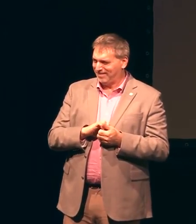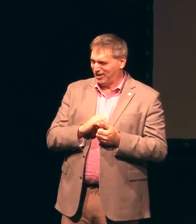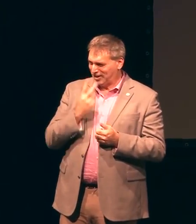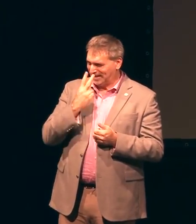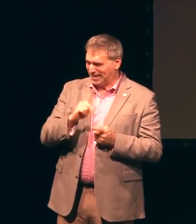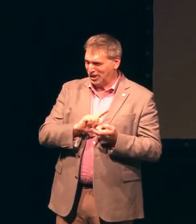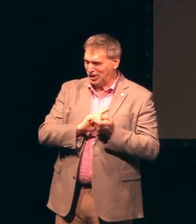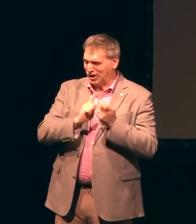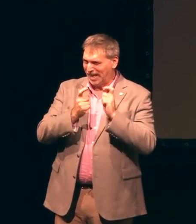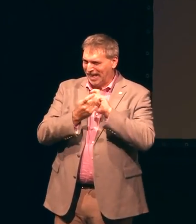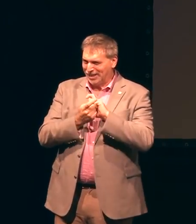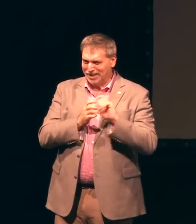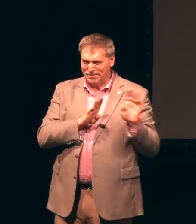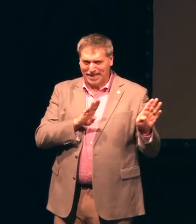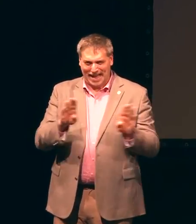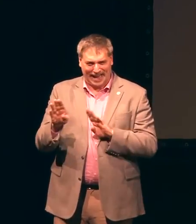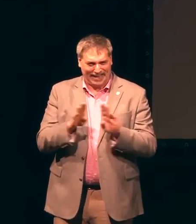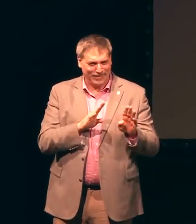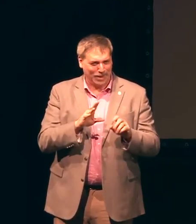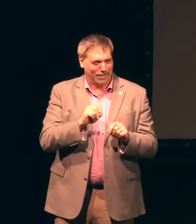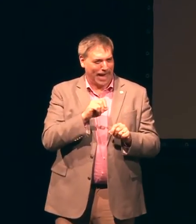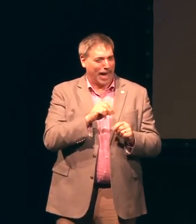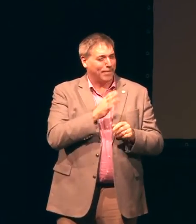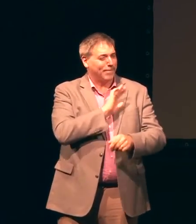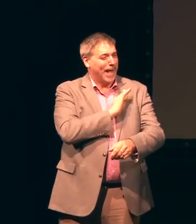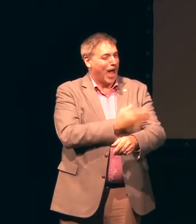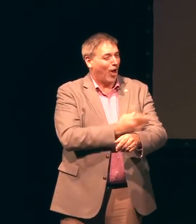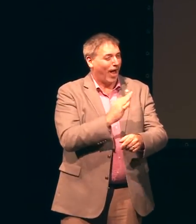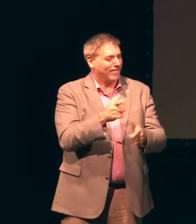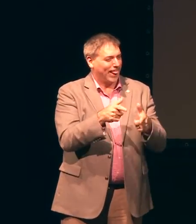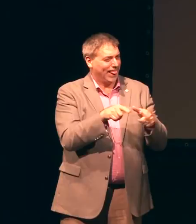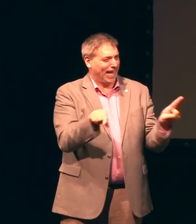you see the change in their behavior? And the